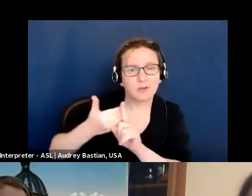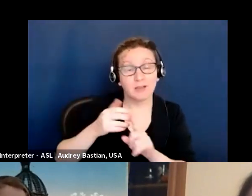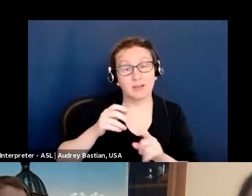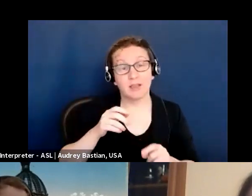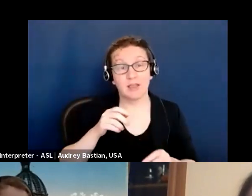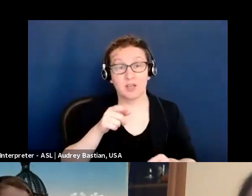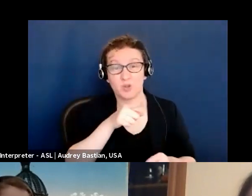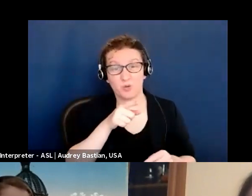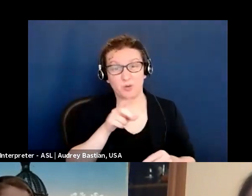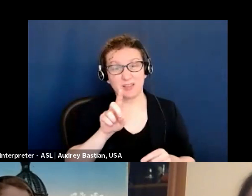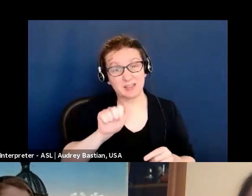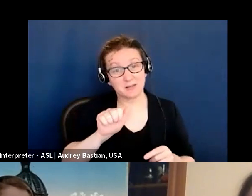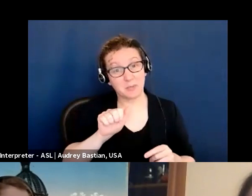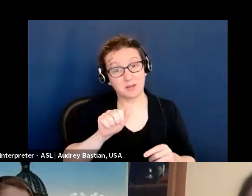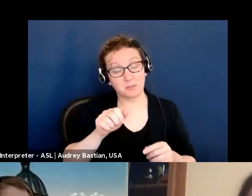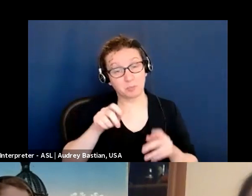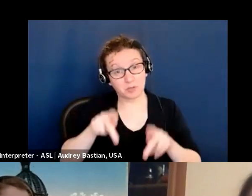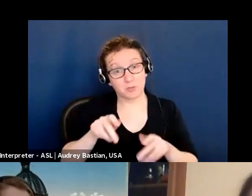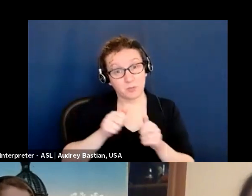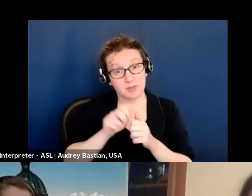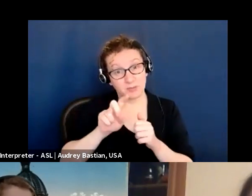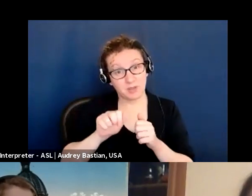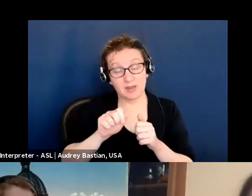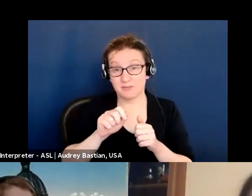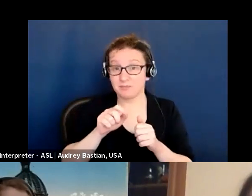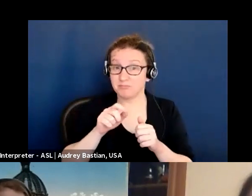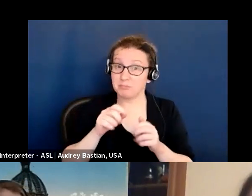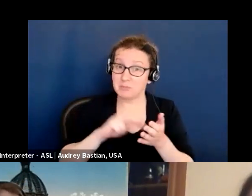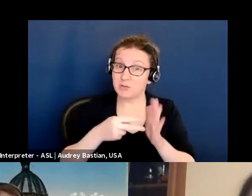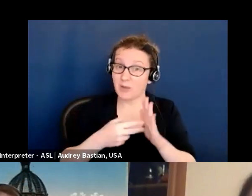background, actually, too, in that process. Because they're trying to get people with